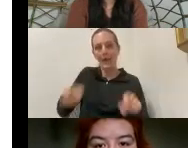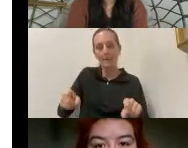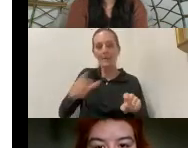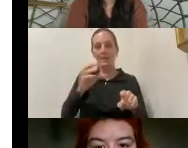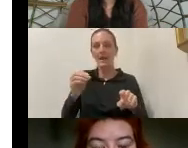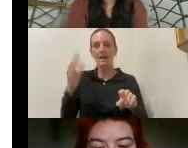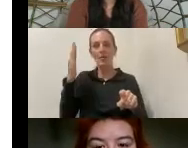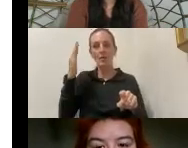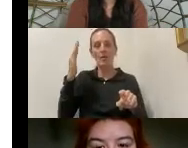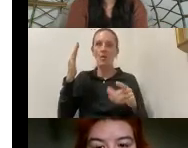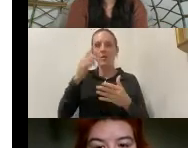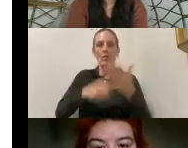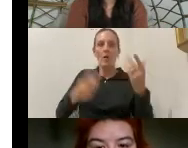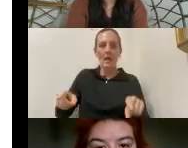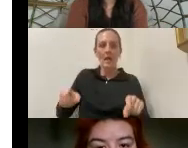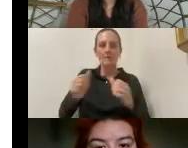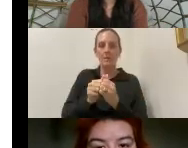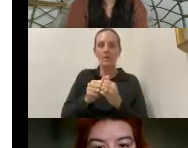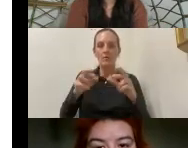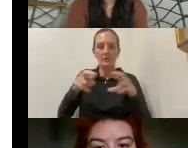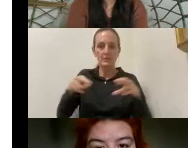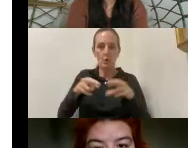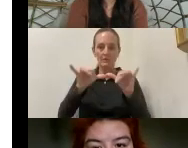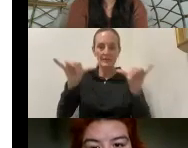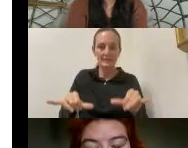into undesirable land as it's called.